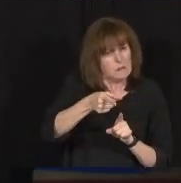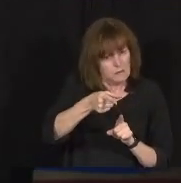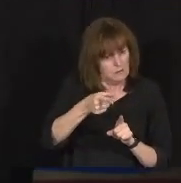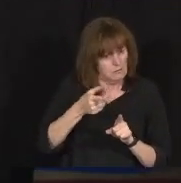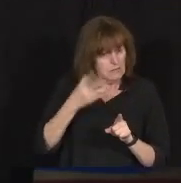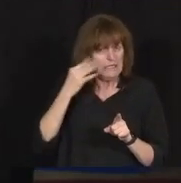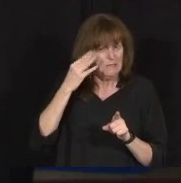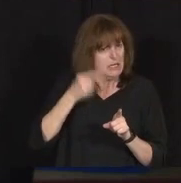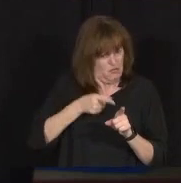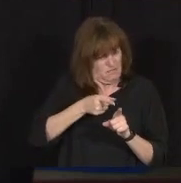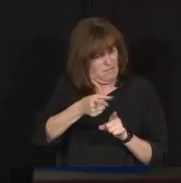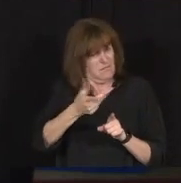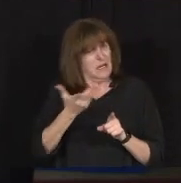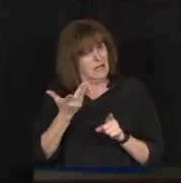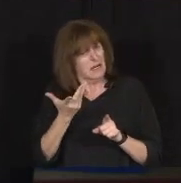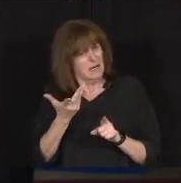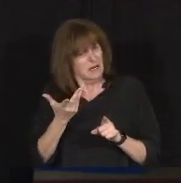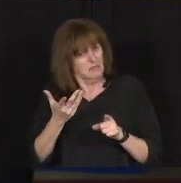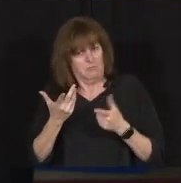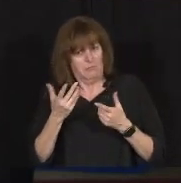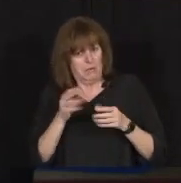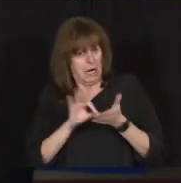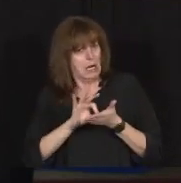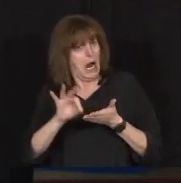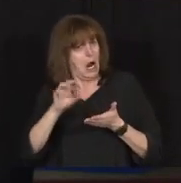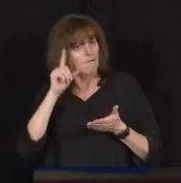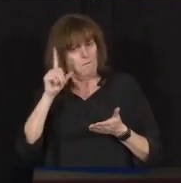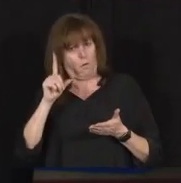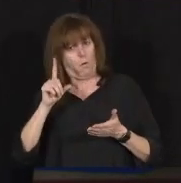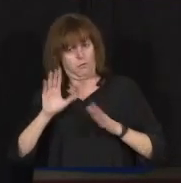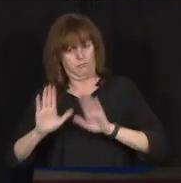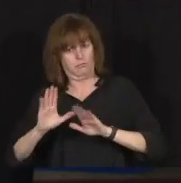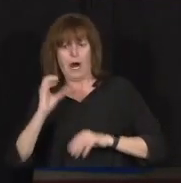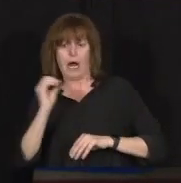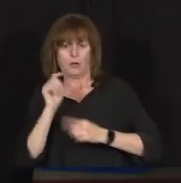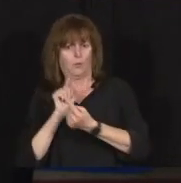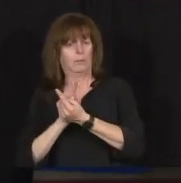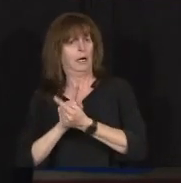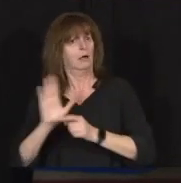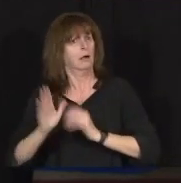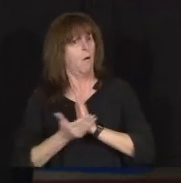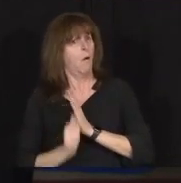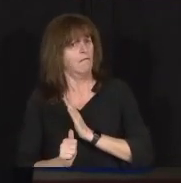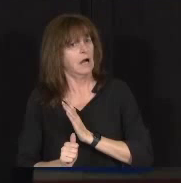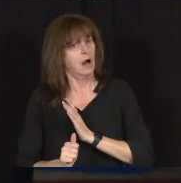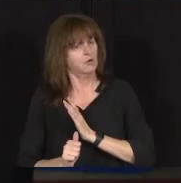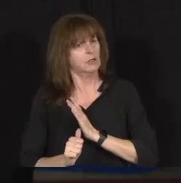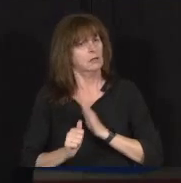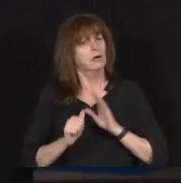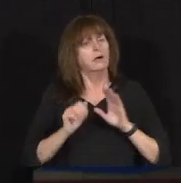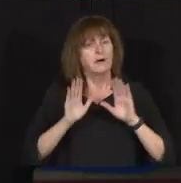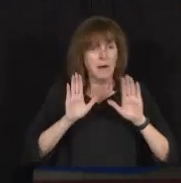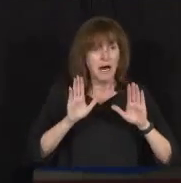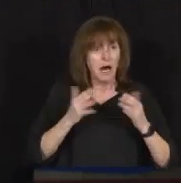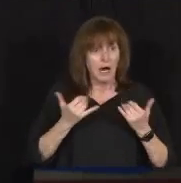T hat is something we will have to take a look at once we are through this. But right now we are really